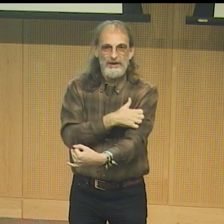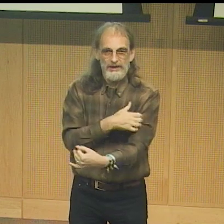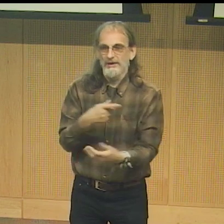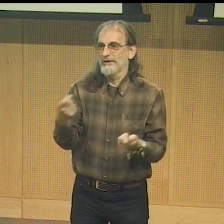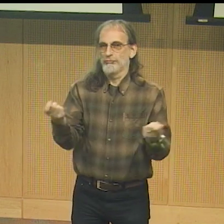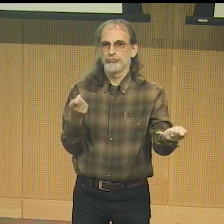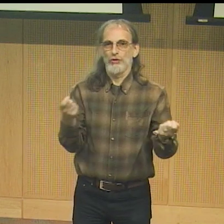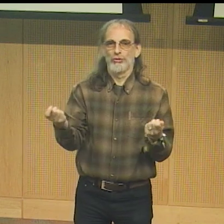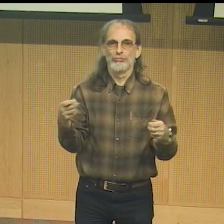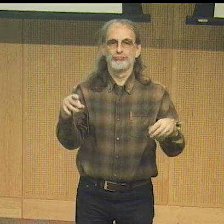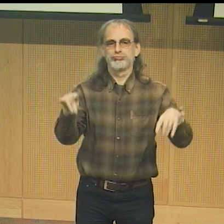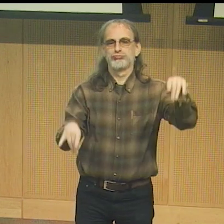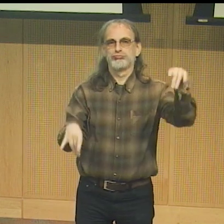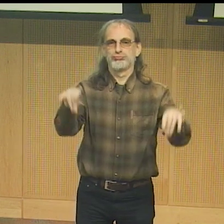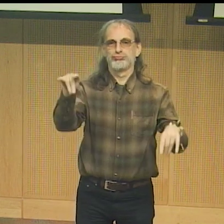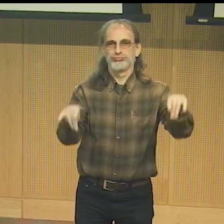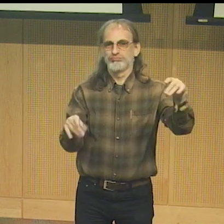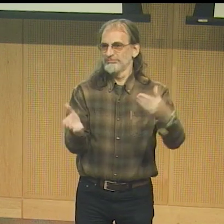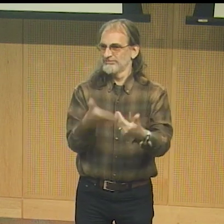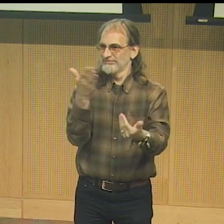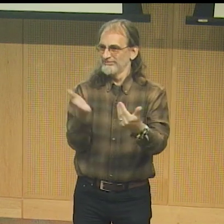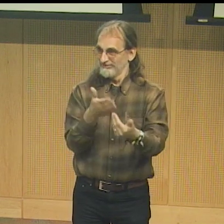the people which they're attempting to conquer.